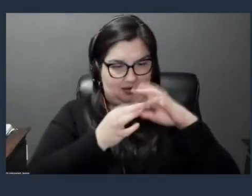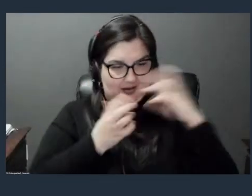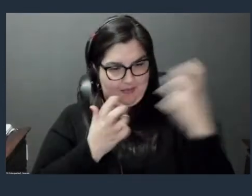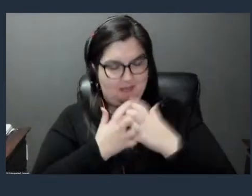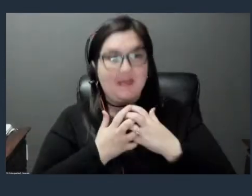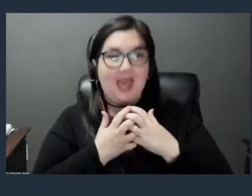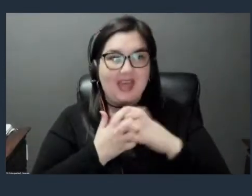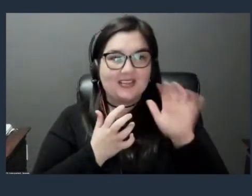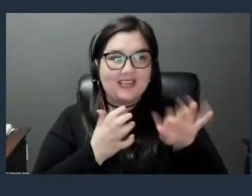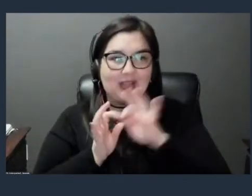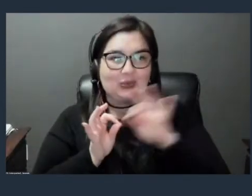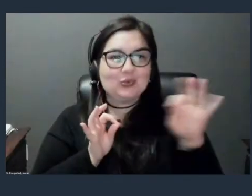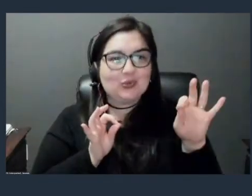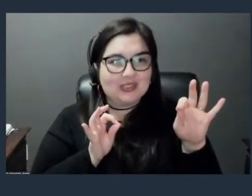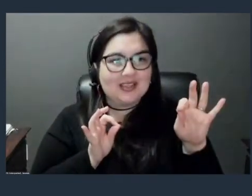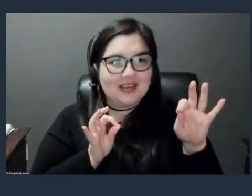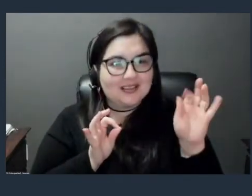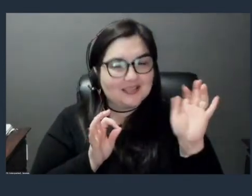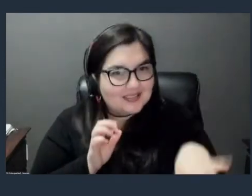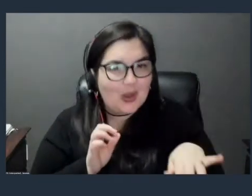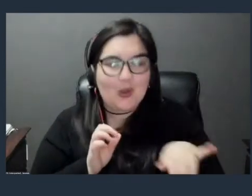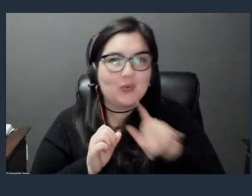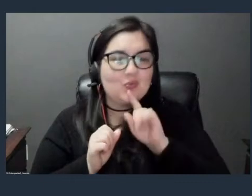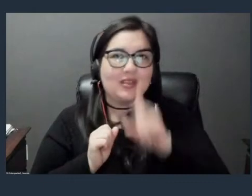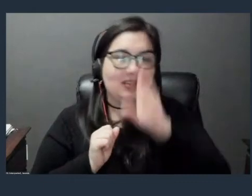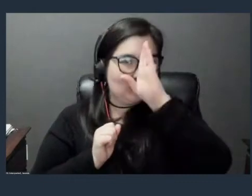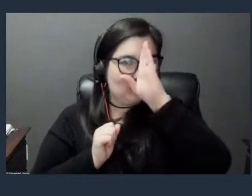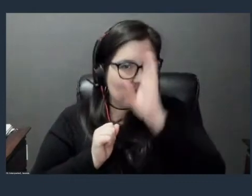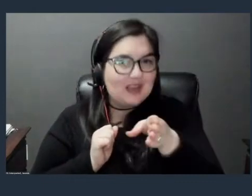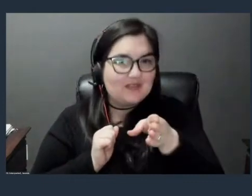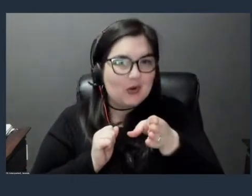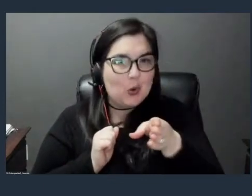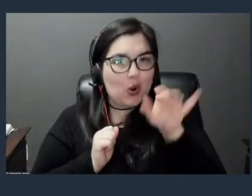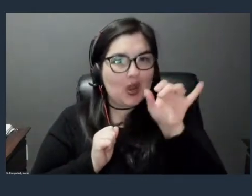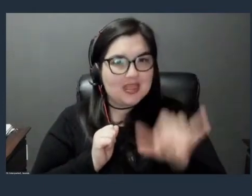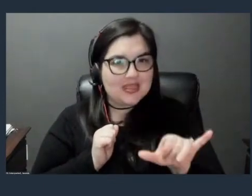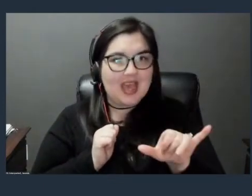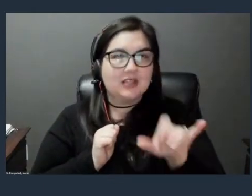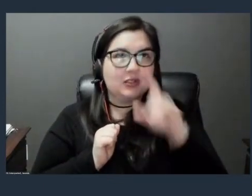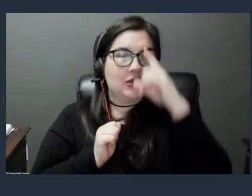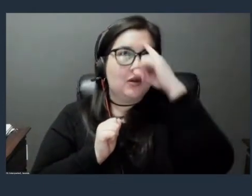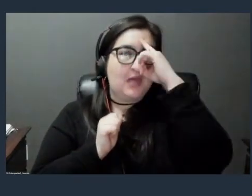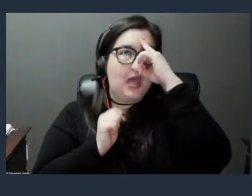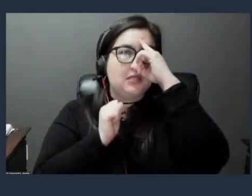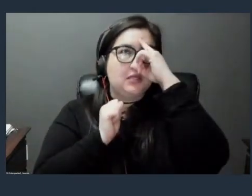So it's very straightforward like that to kind of mentally map that file system's permission